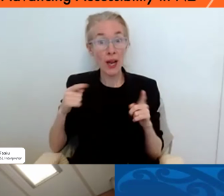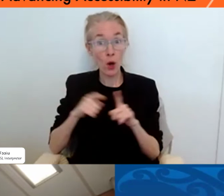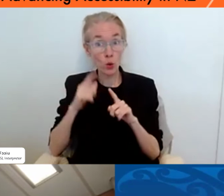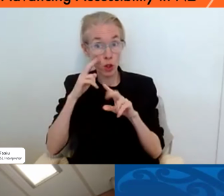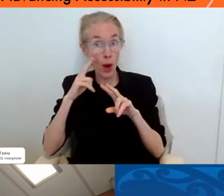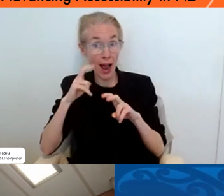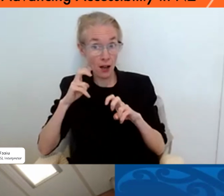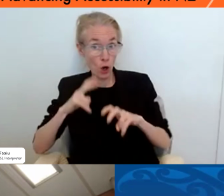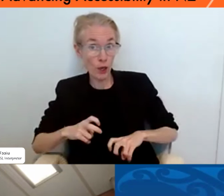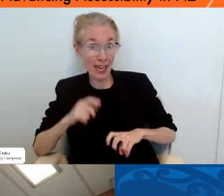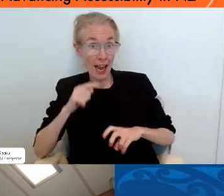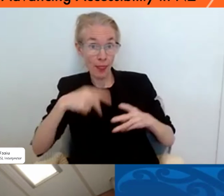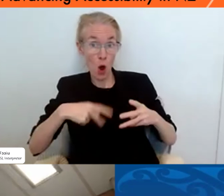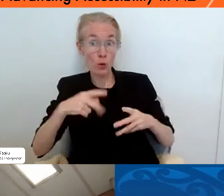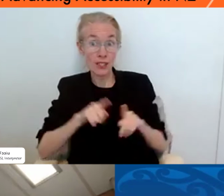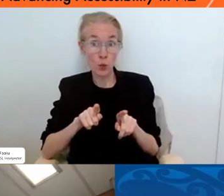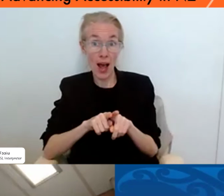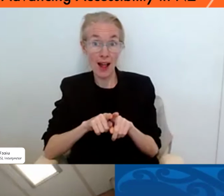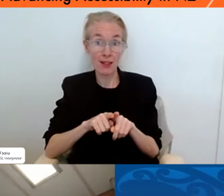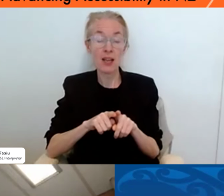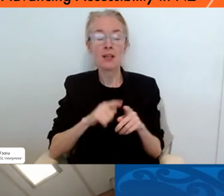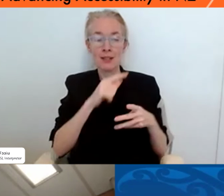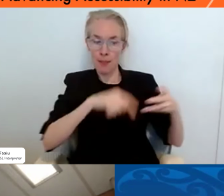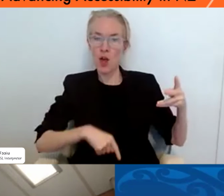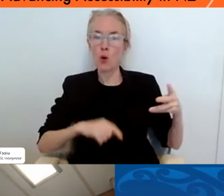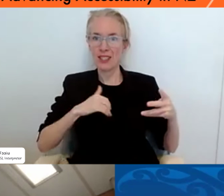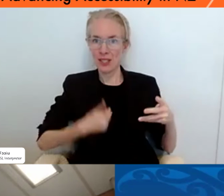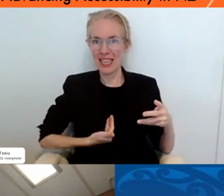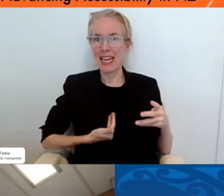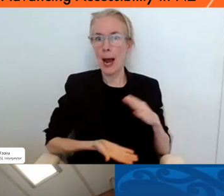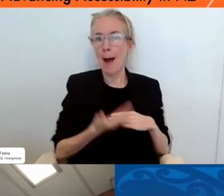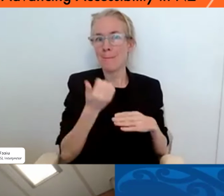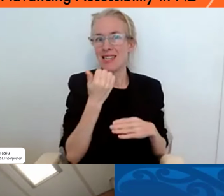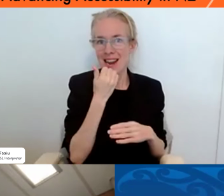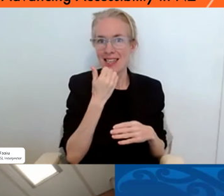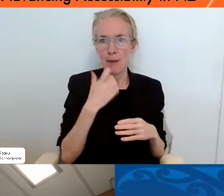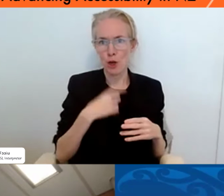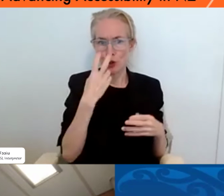obviously do need to be updated and we're aware of that. And in